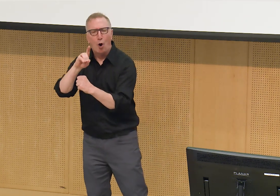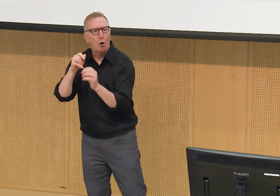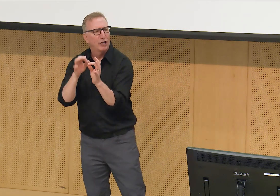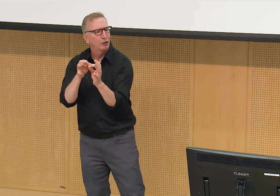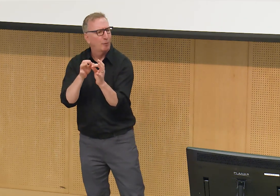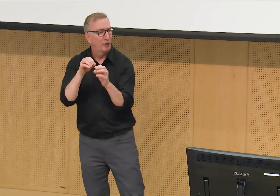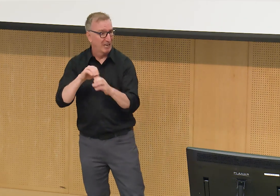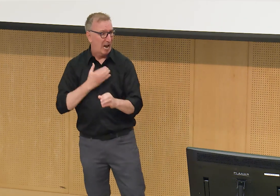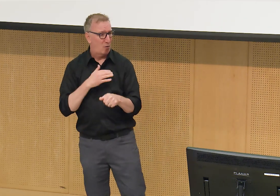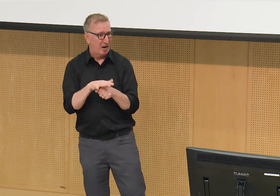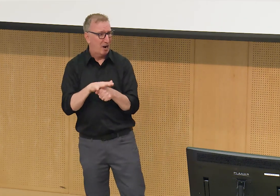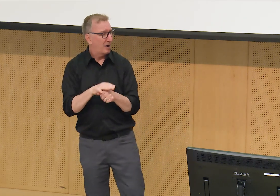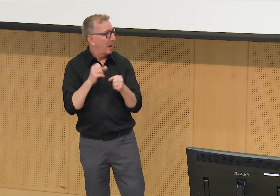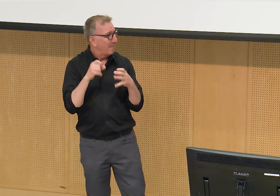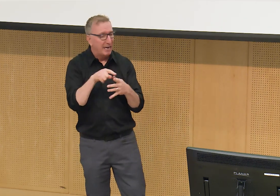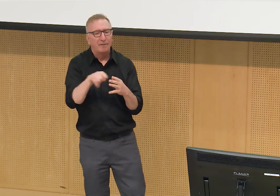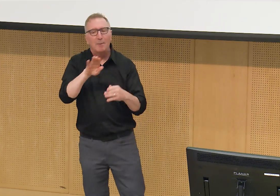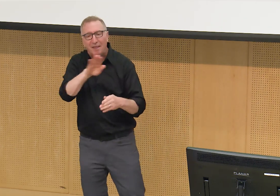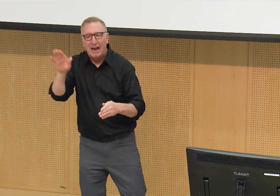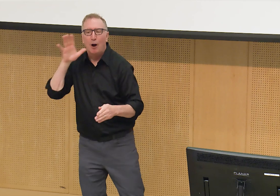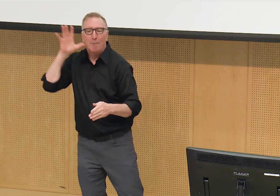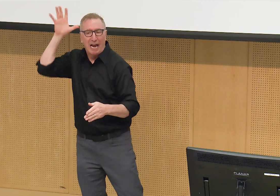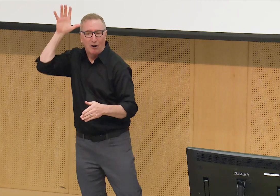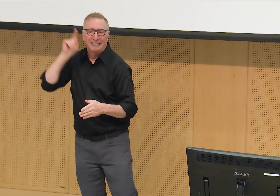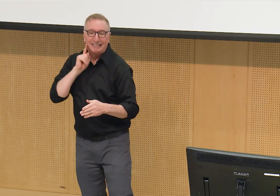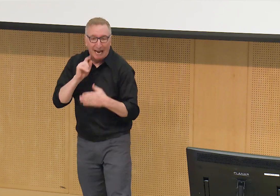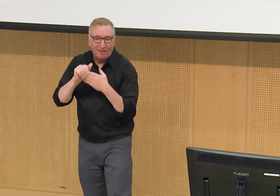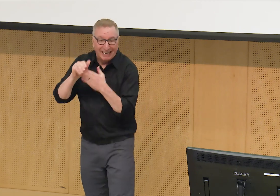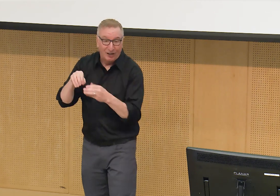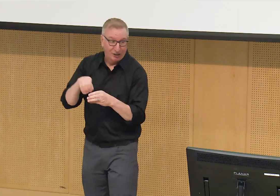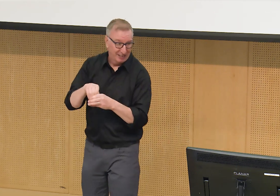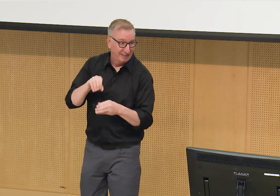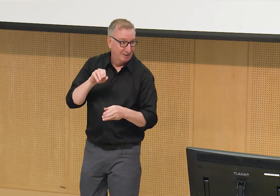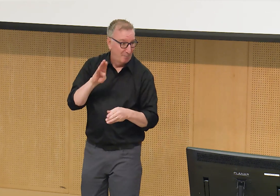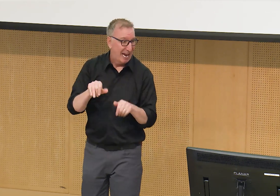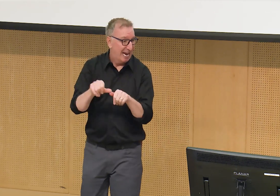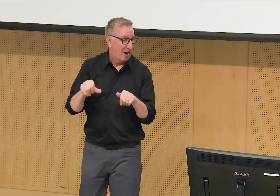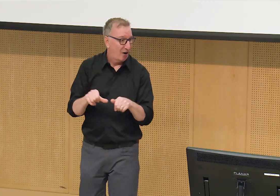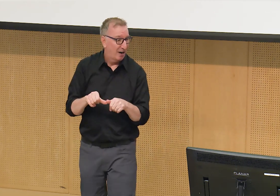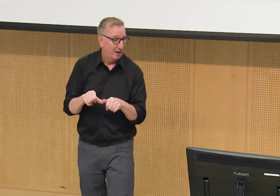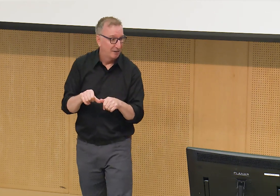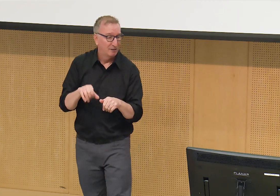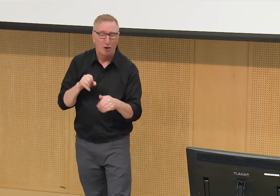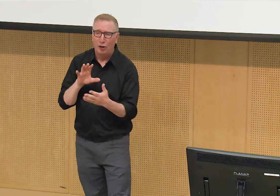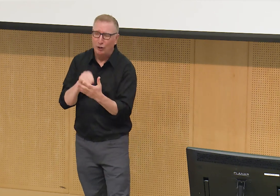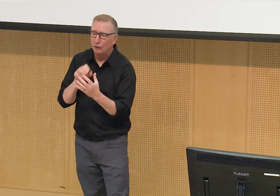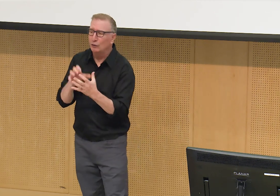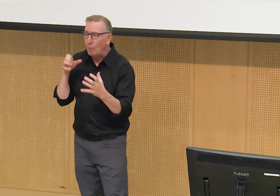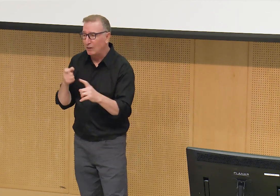All these strong CODA interpreters. CODAs, children of Deaf adults. They were all in the Bay Area at that time